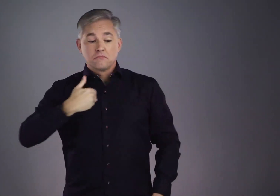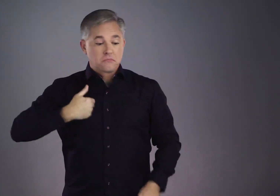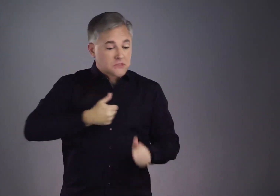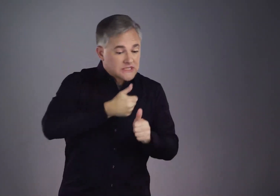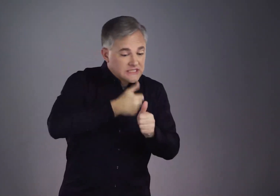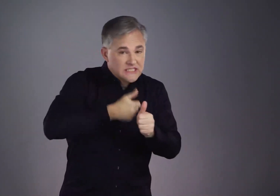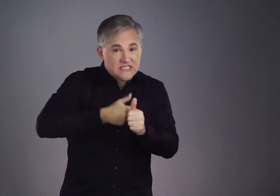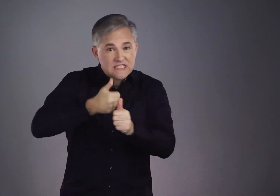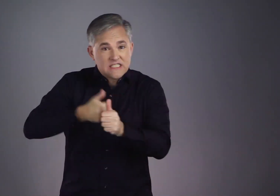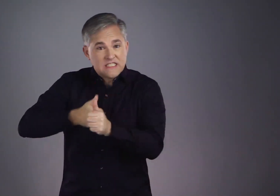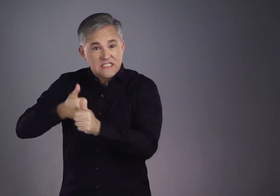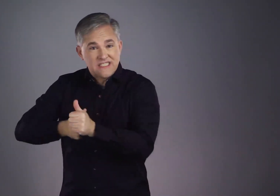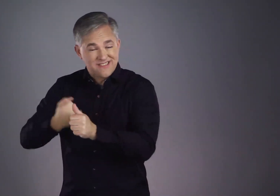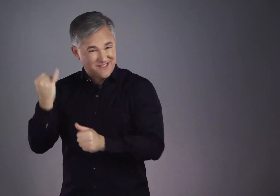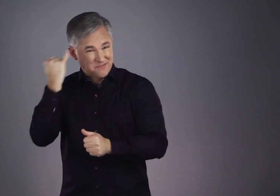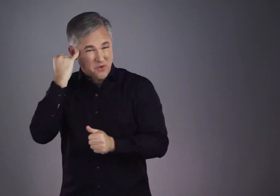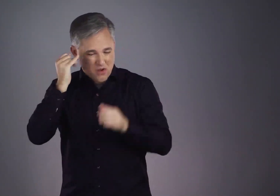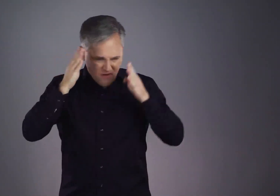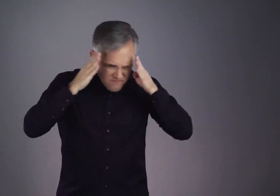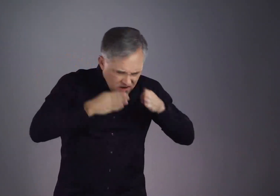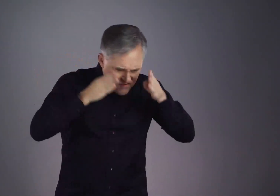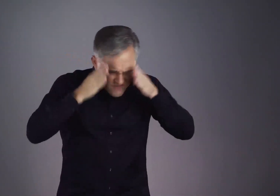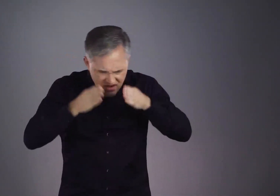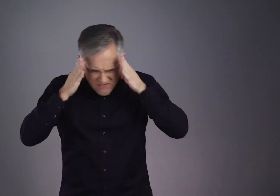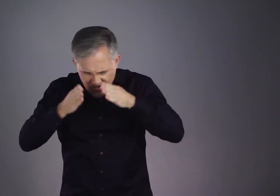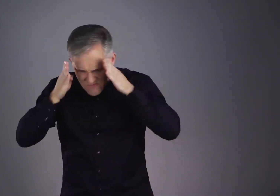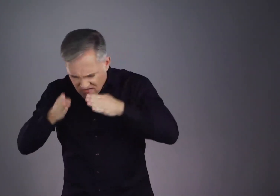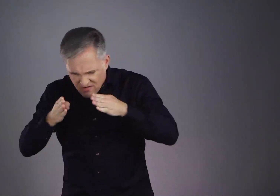But individual welfare follows close afterward.